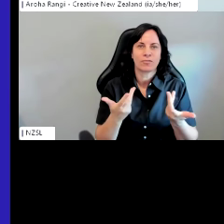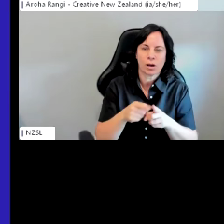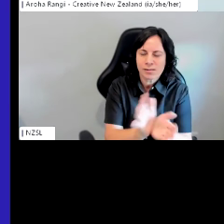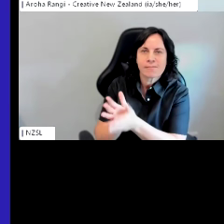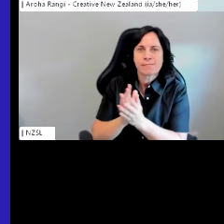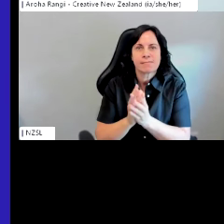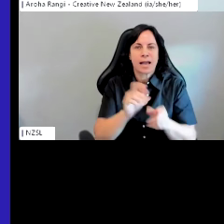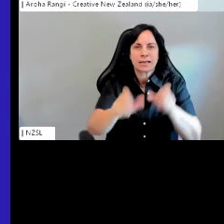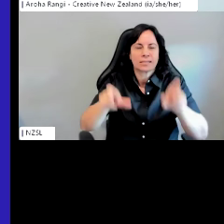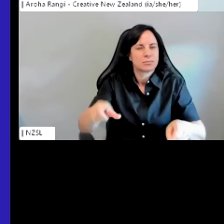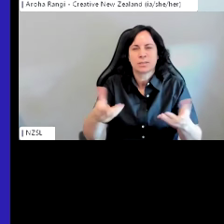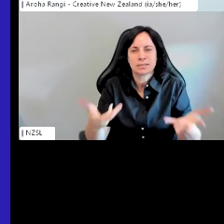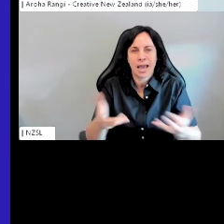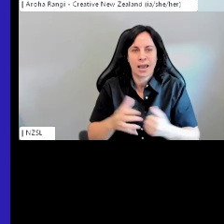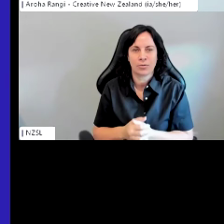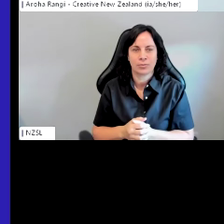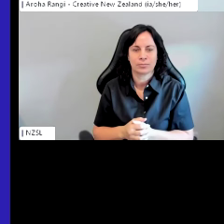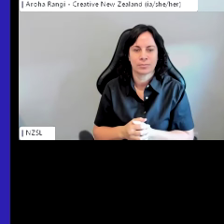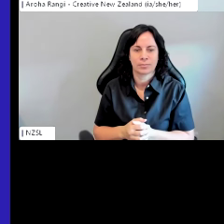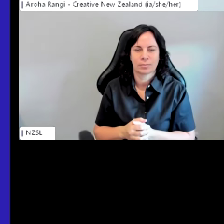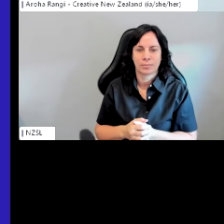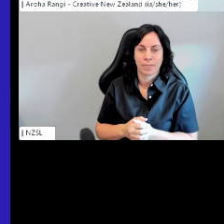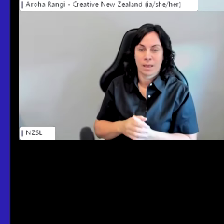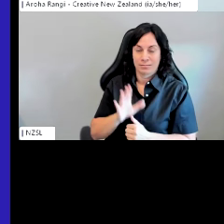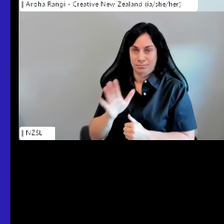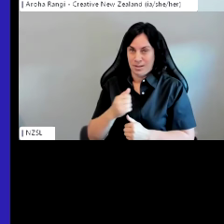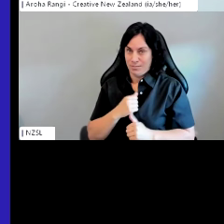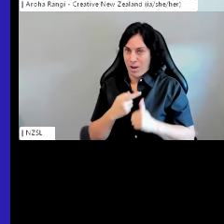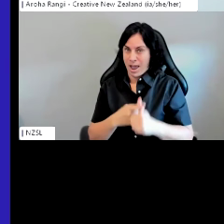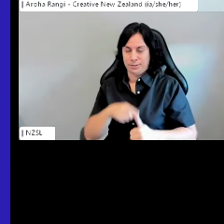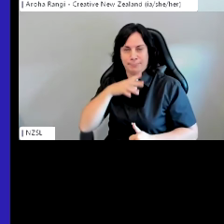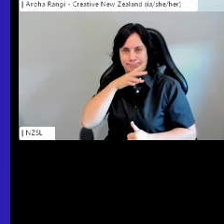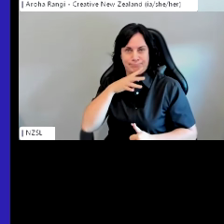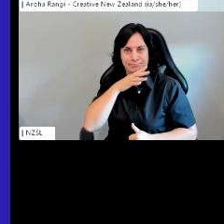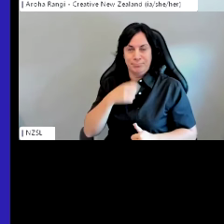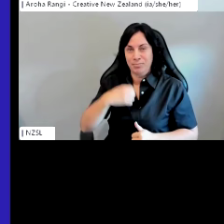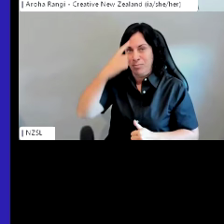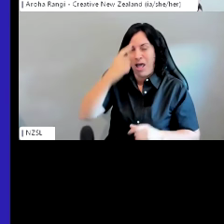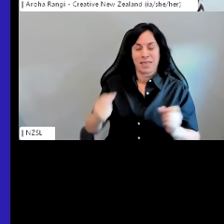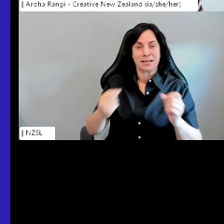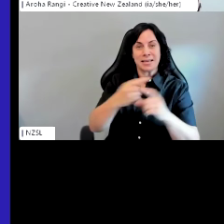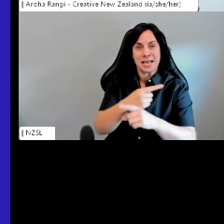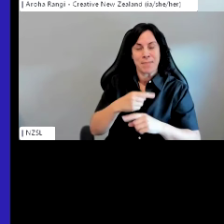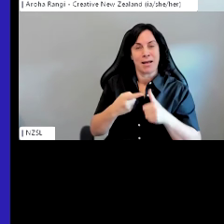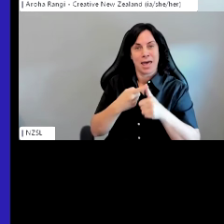Oddly, I think it's email. Um, email's dipped massively over the last five or six years. Um,